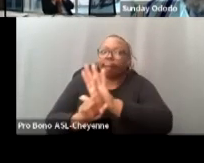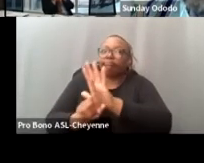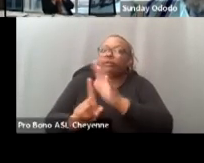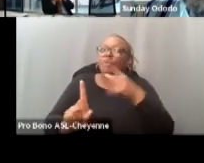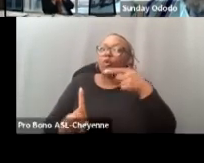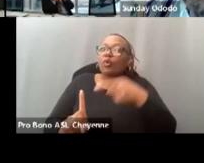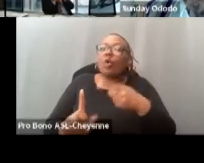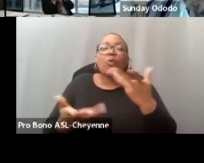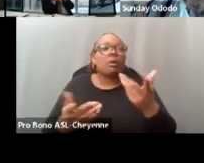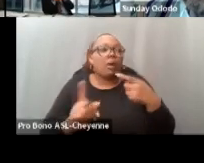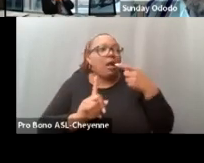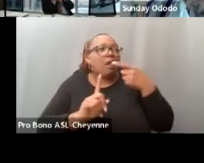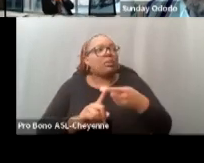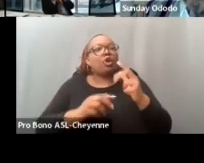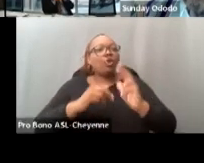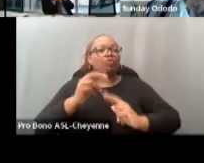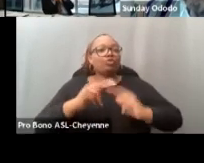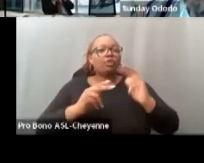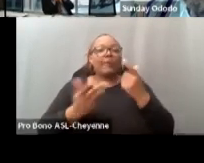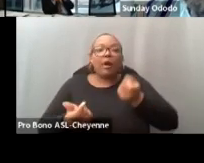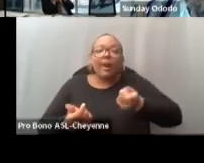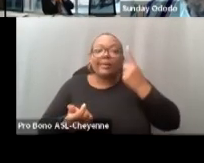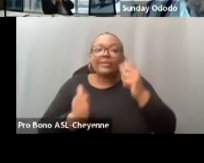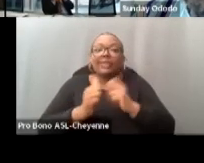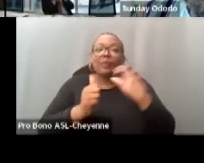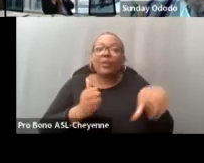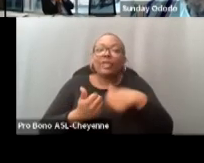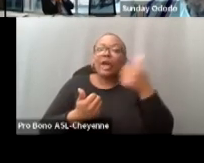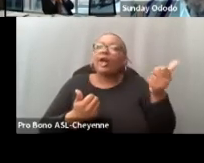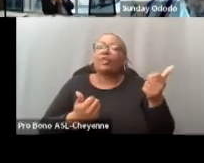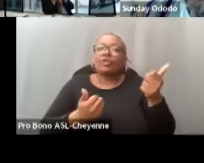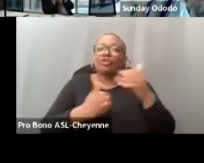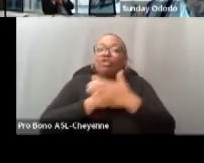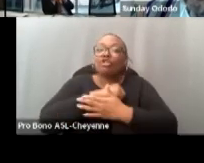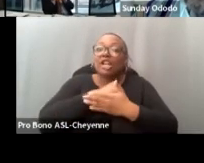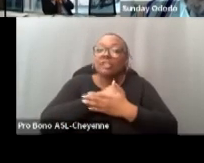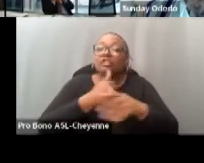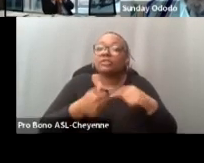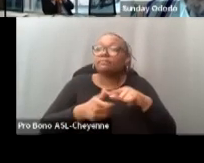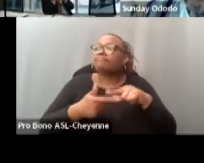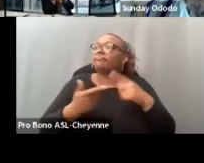You know, are the goals to build understanding with other countries? Are the goal...